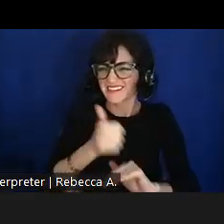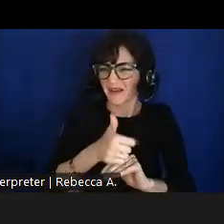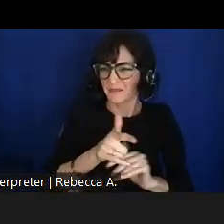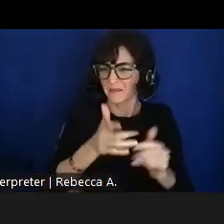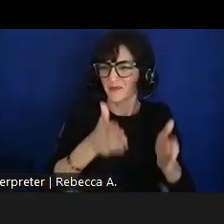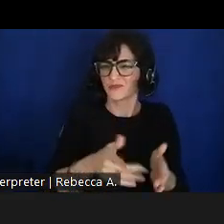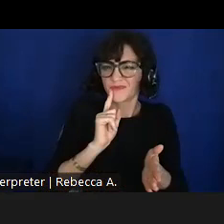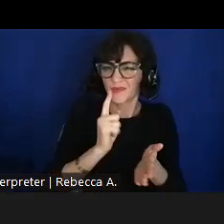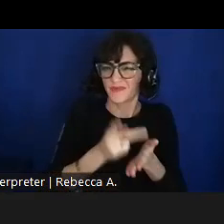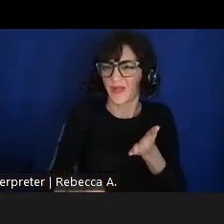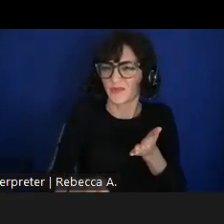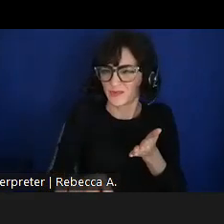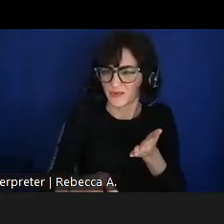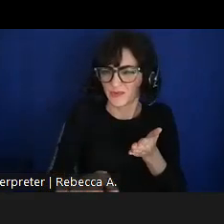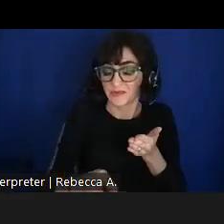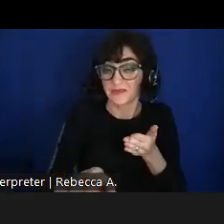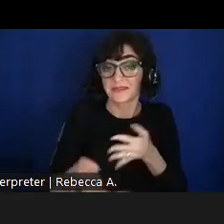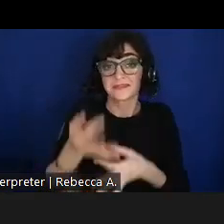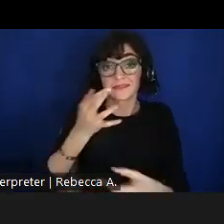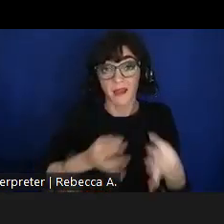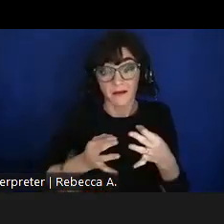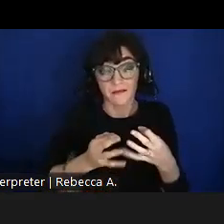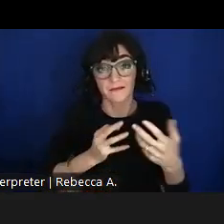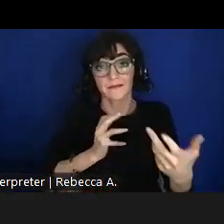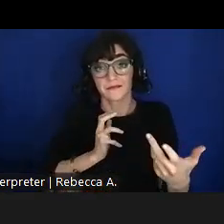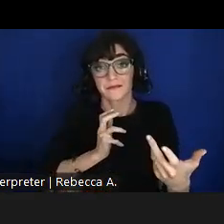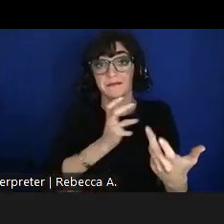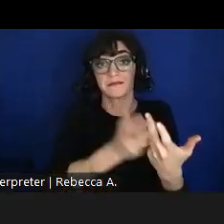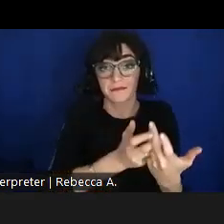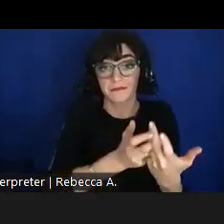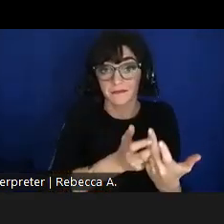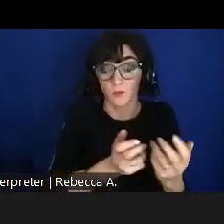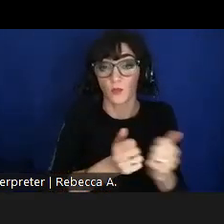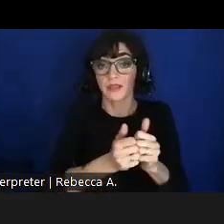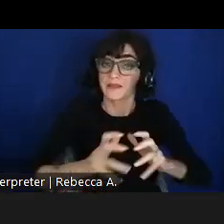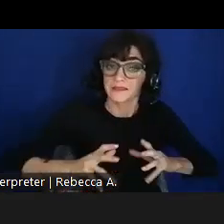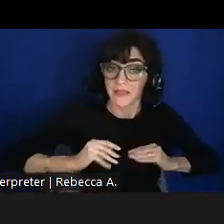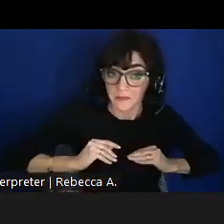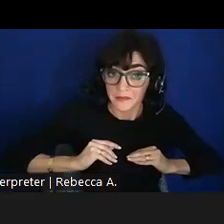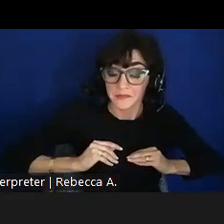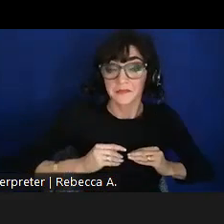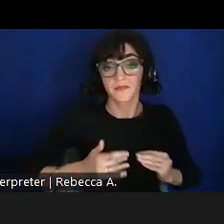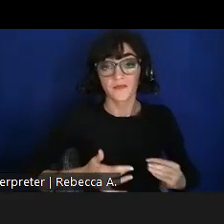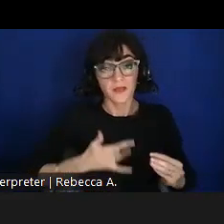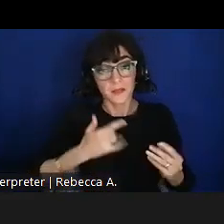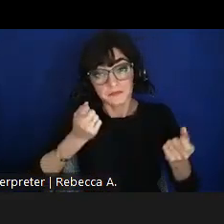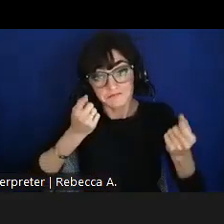what helps is meeting people where they are with acceptance with compassion and helping